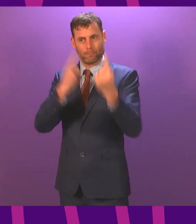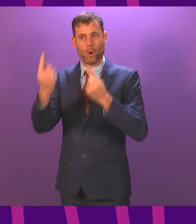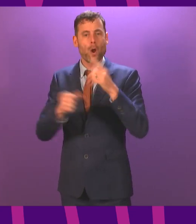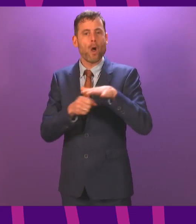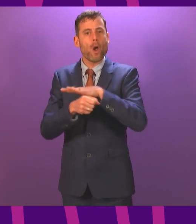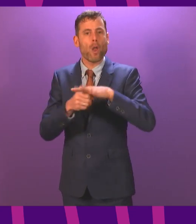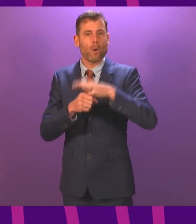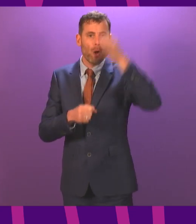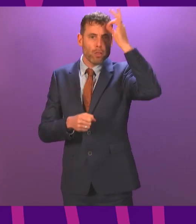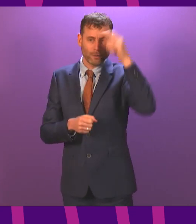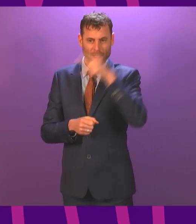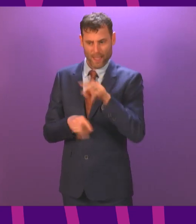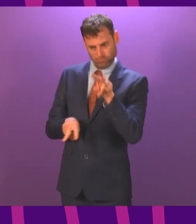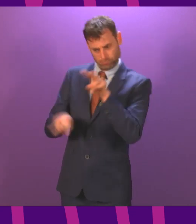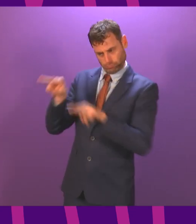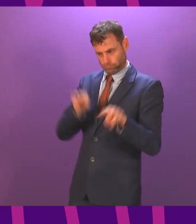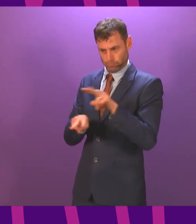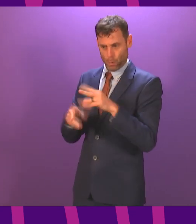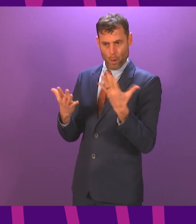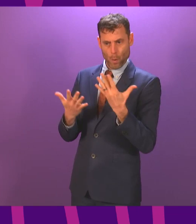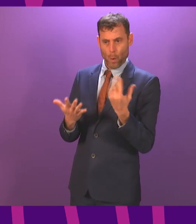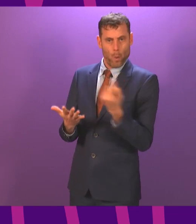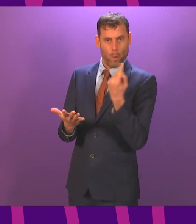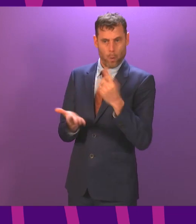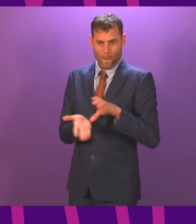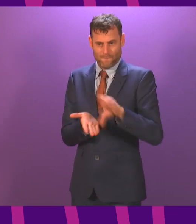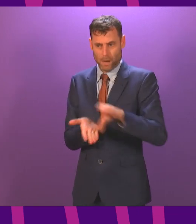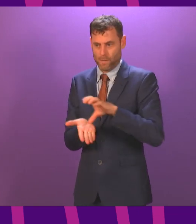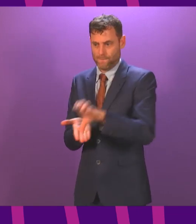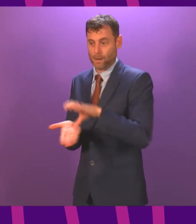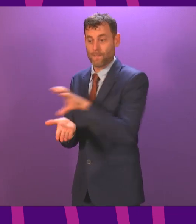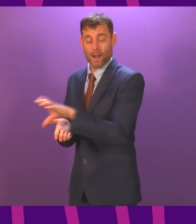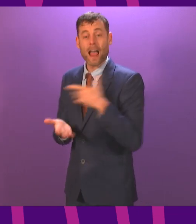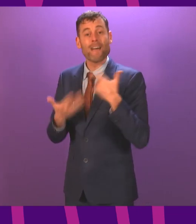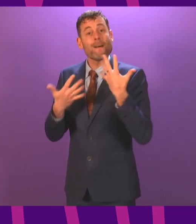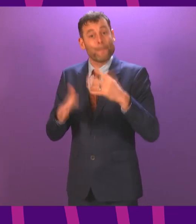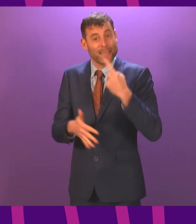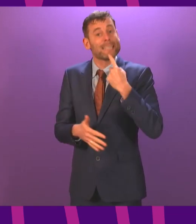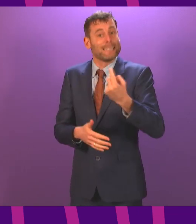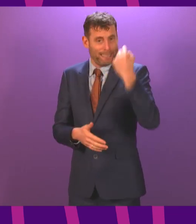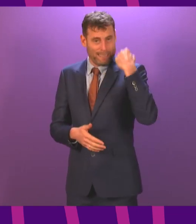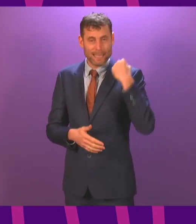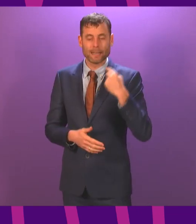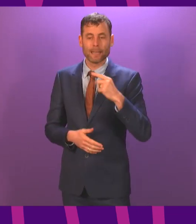for local authorities to distribute that money, and I said that taxi drivers and others in